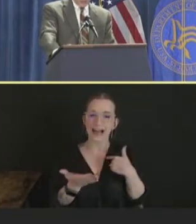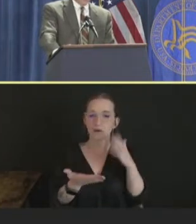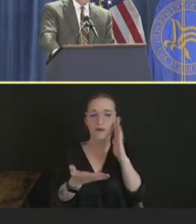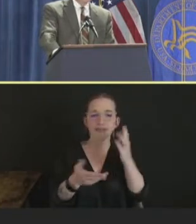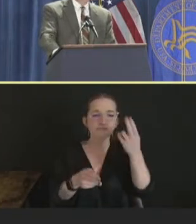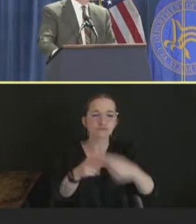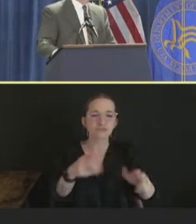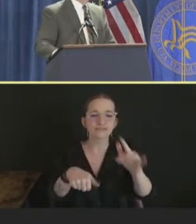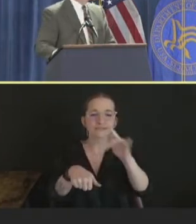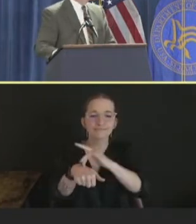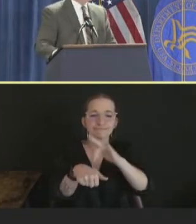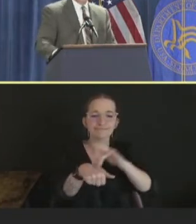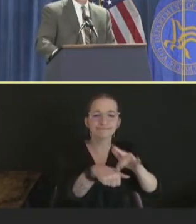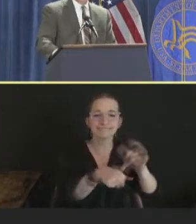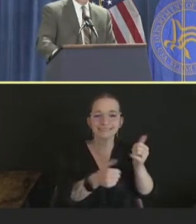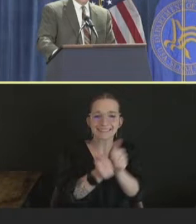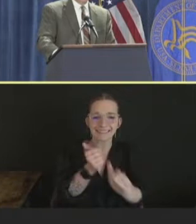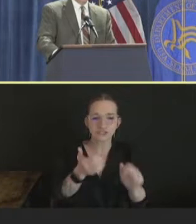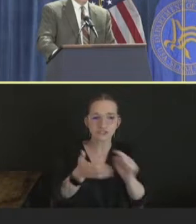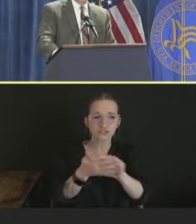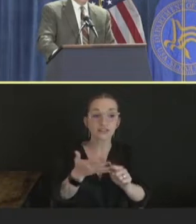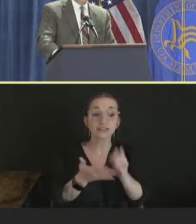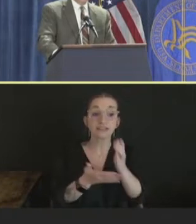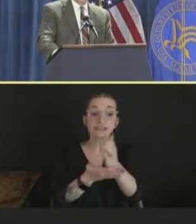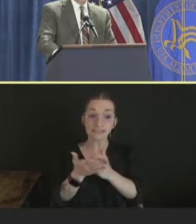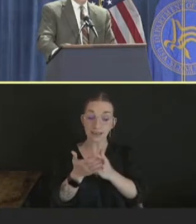You'll note that there's some words that are highlighted in blue.